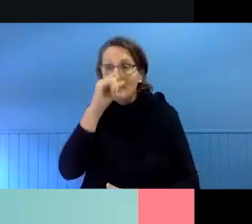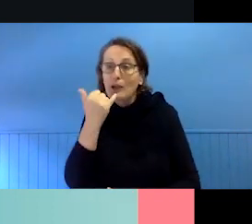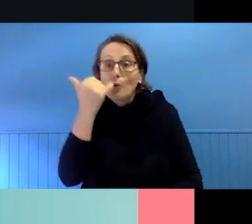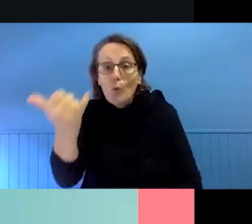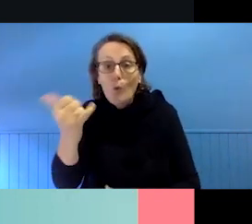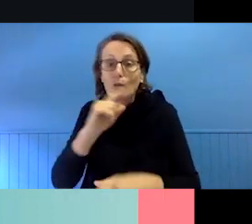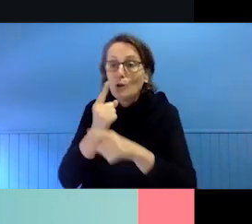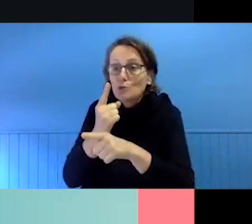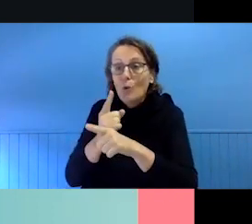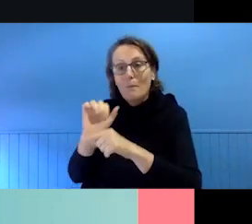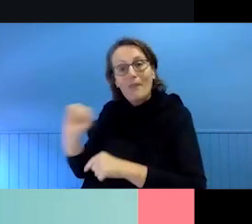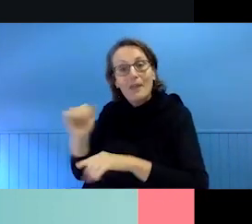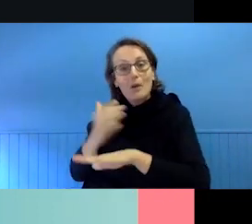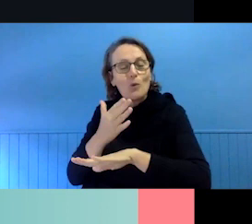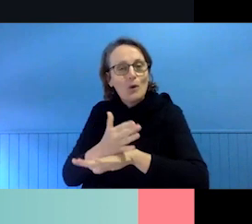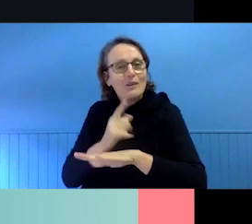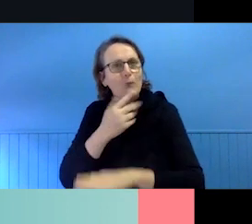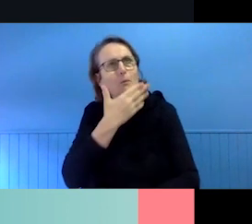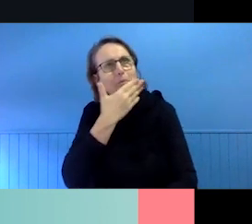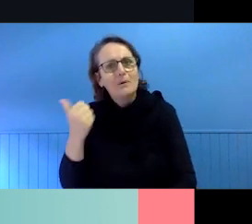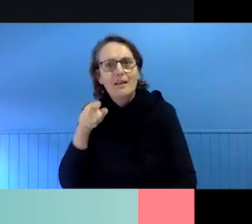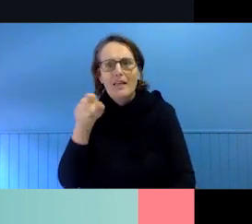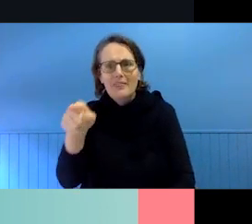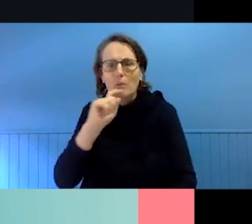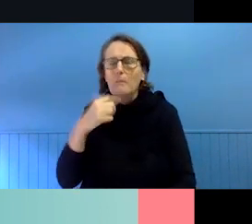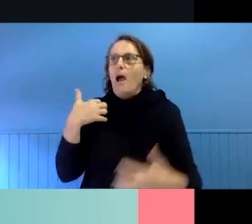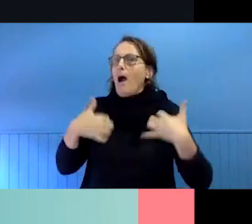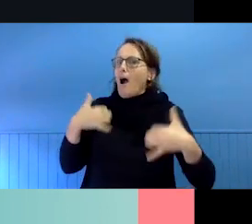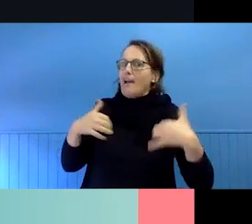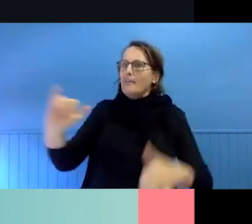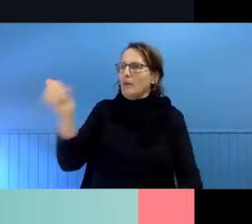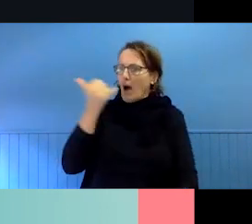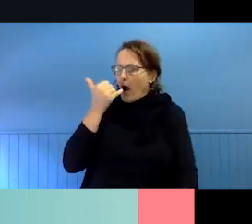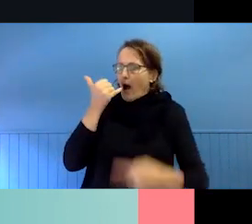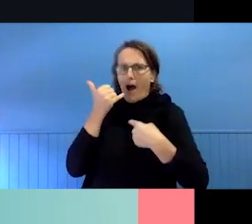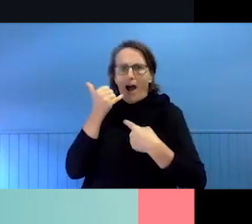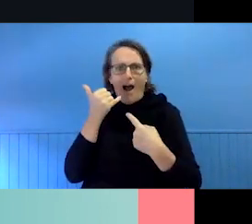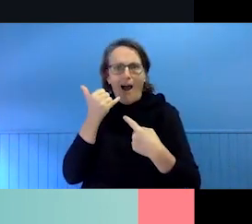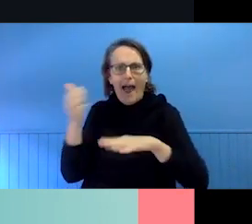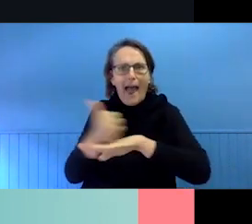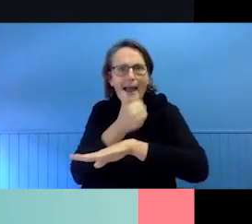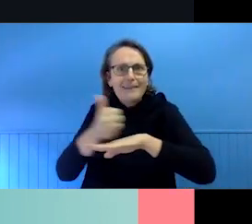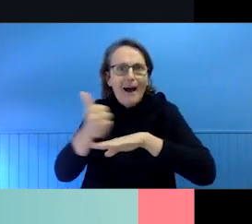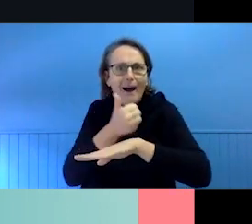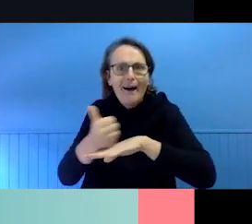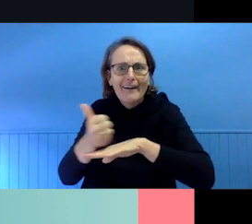their work, that's something that would actually tickle me pick, if I picked up my phone and it was an actor from a show I had seen last